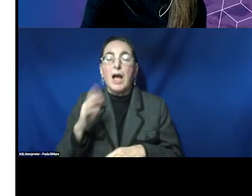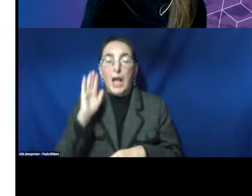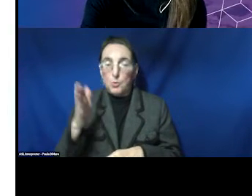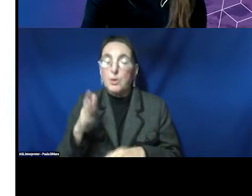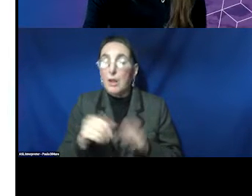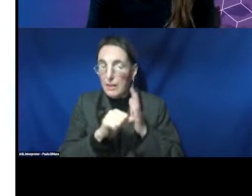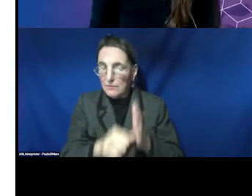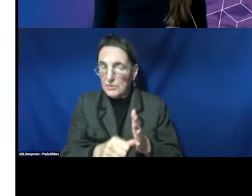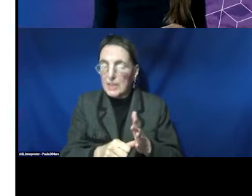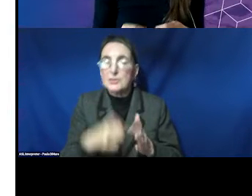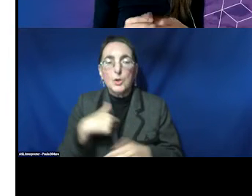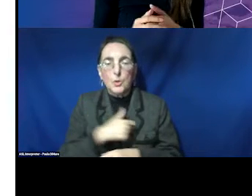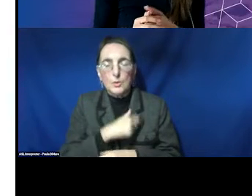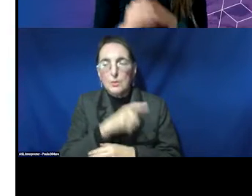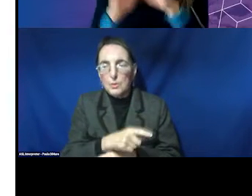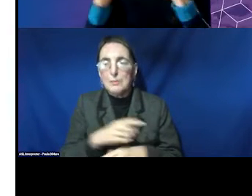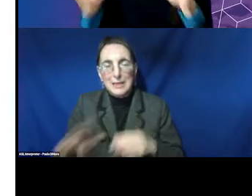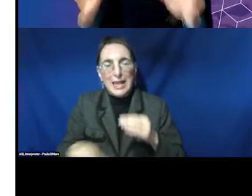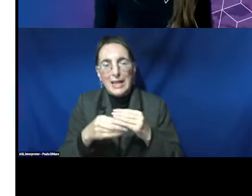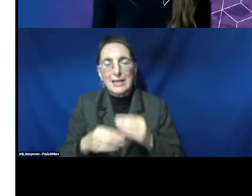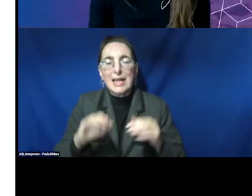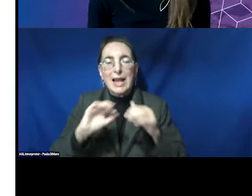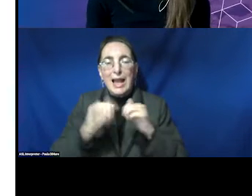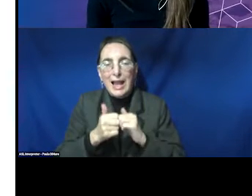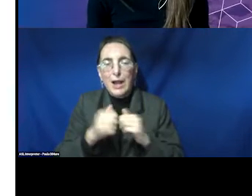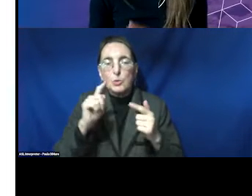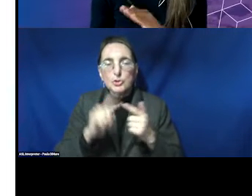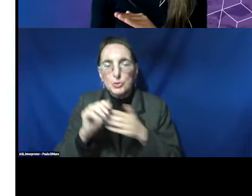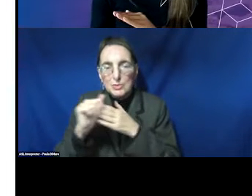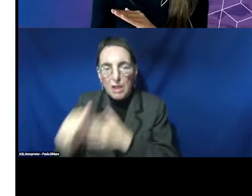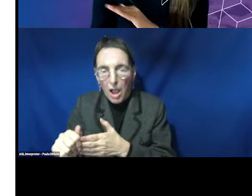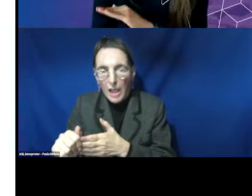So these are more, if you don't want to scour through a website, maybe you're a type of person